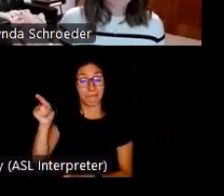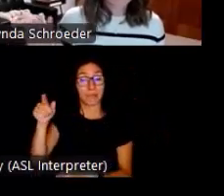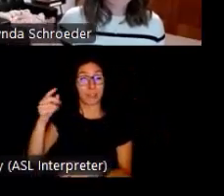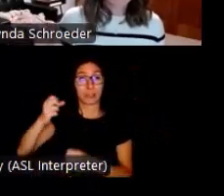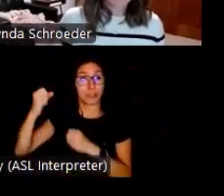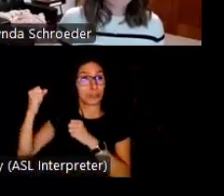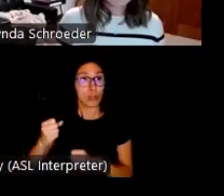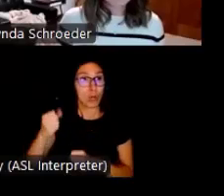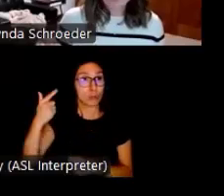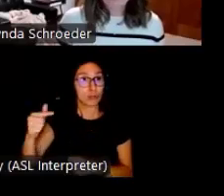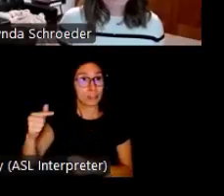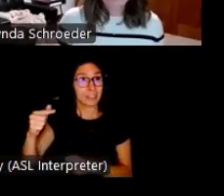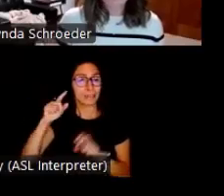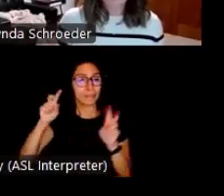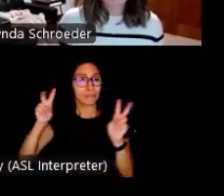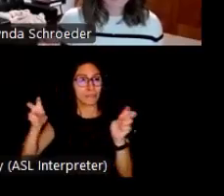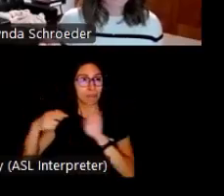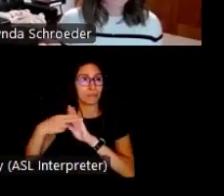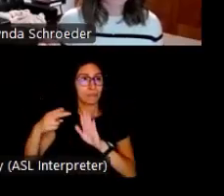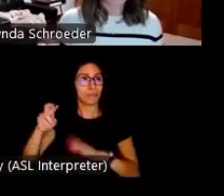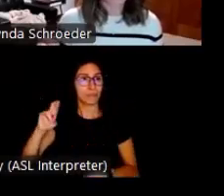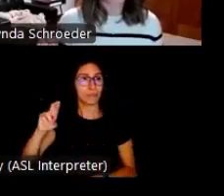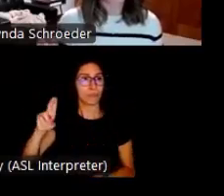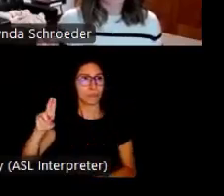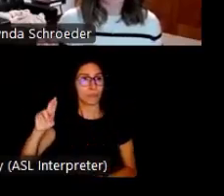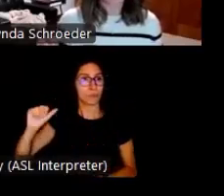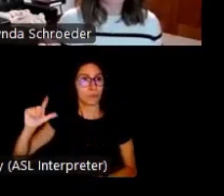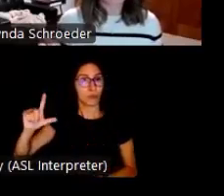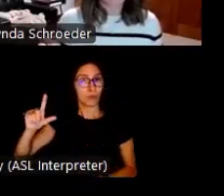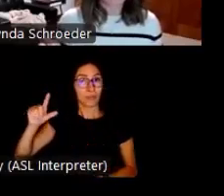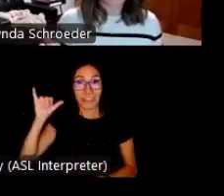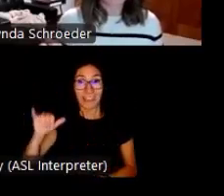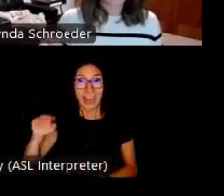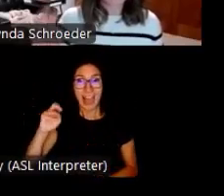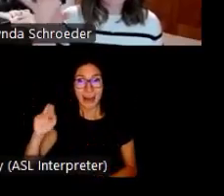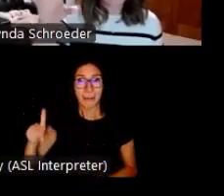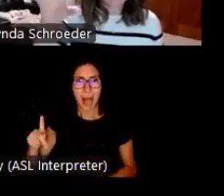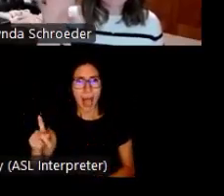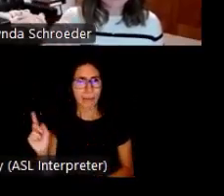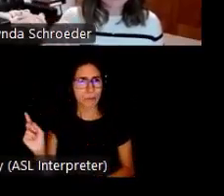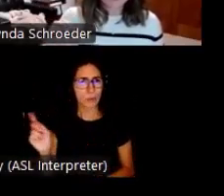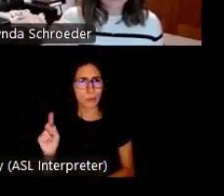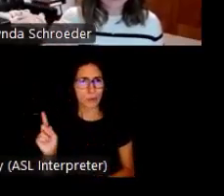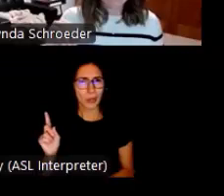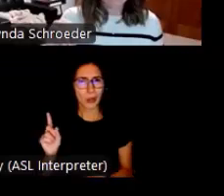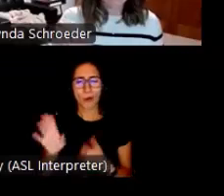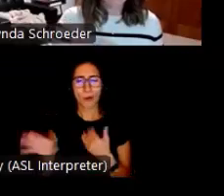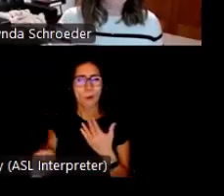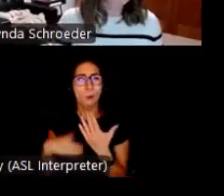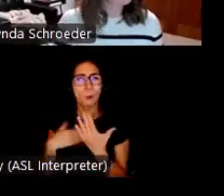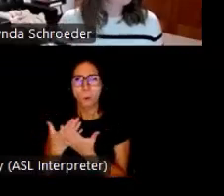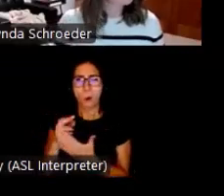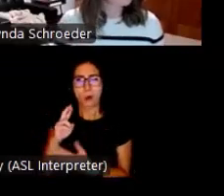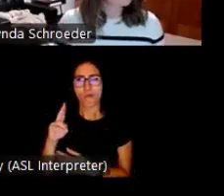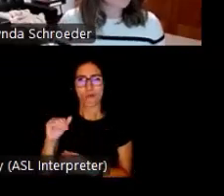On this map, those rural counties are almost all located centrally.